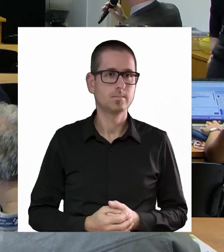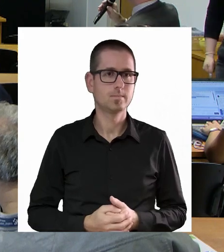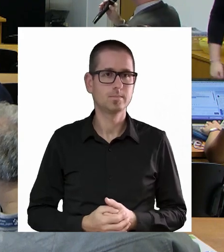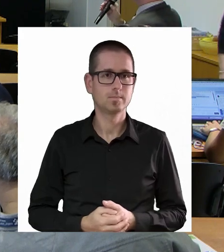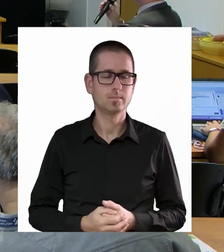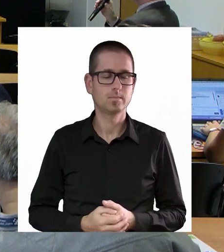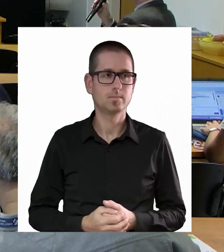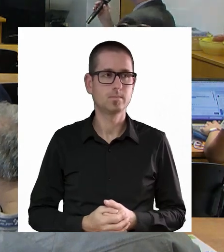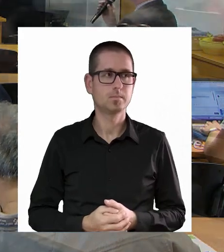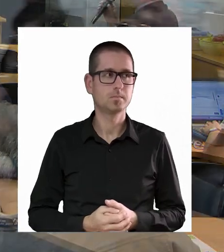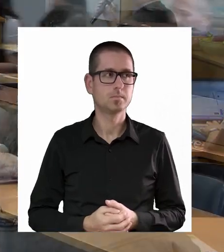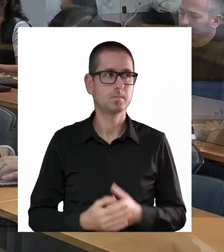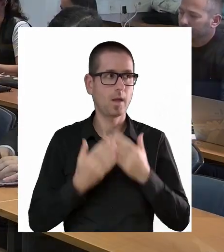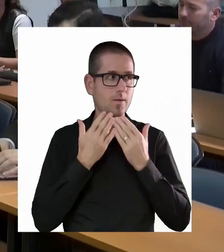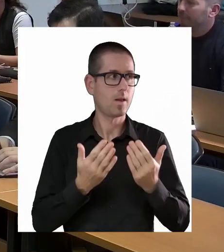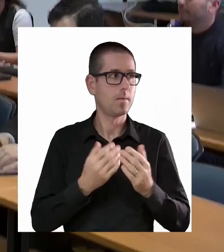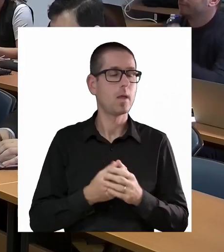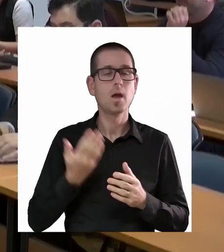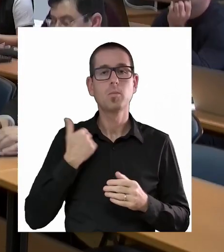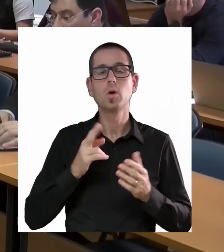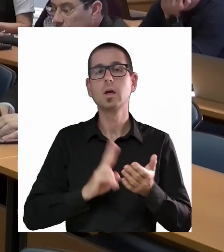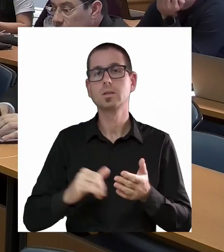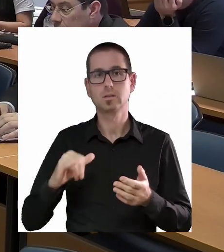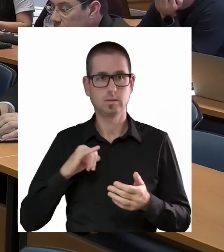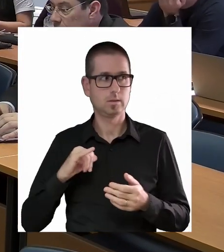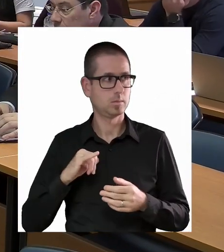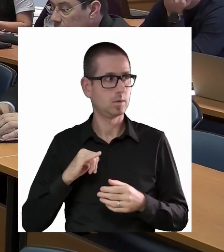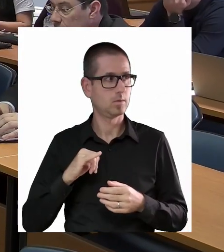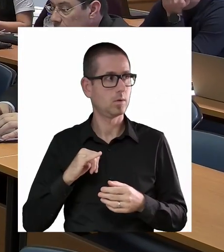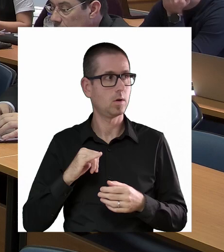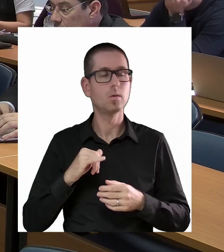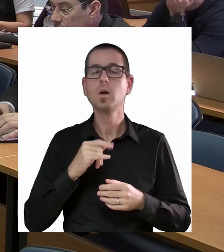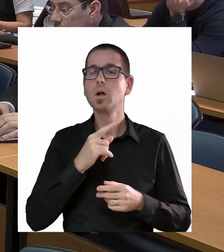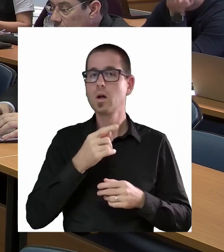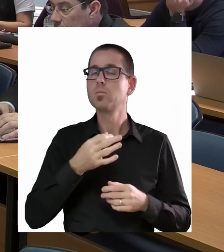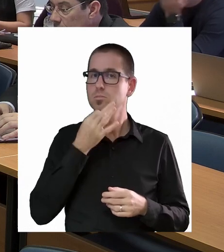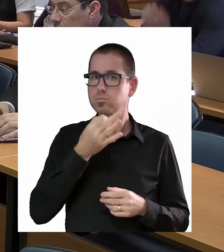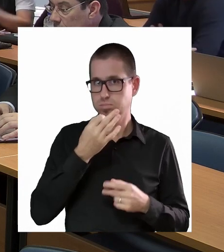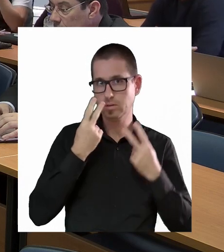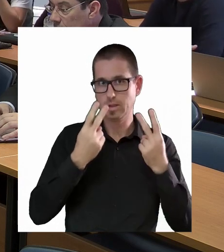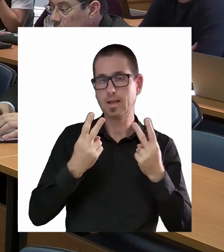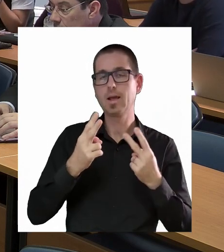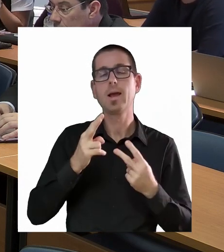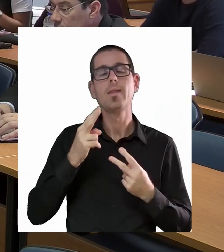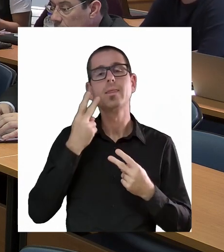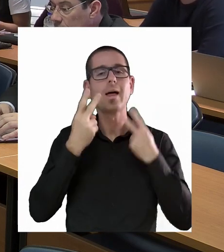Thank you. It was really interesting, the project about virtual reality. Yeah. How many projects